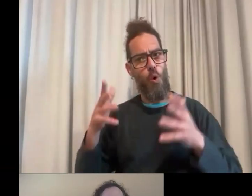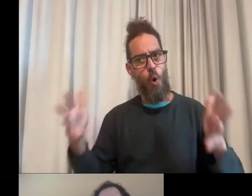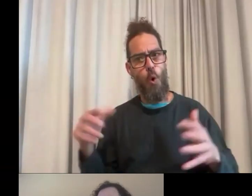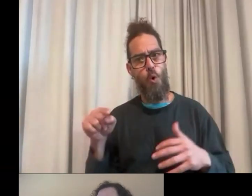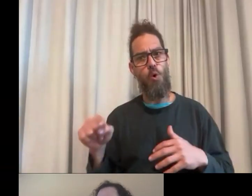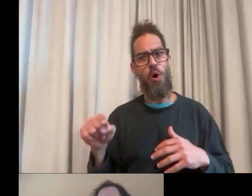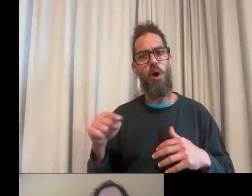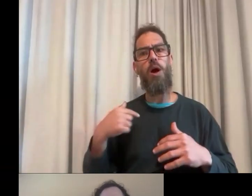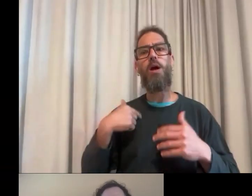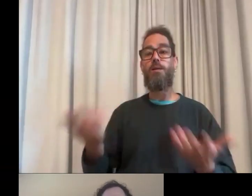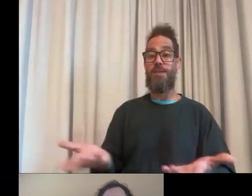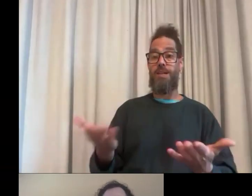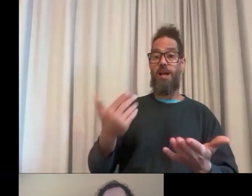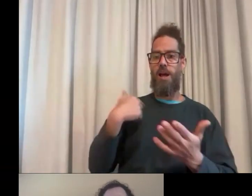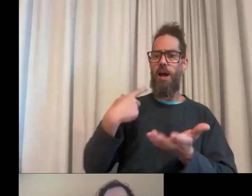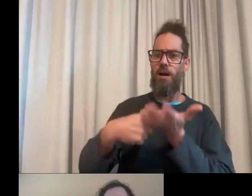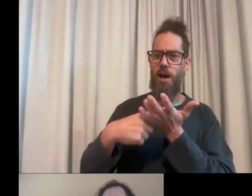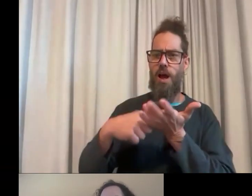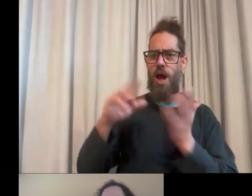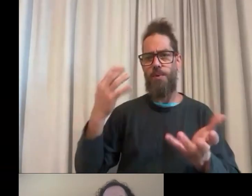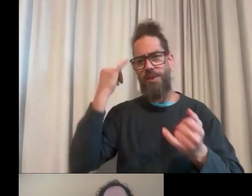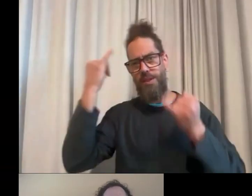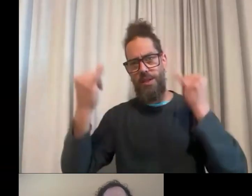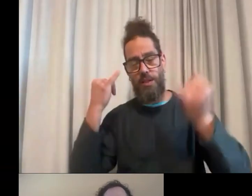And if you need to brainstorm with us, we're here.